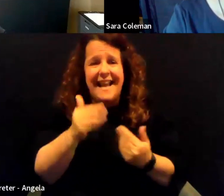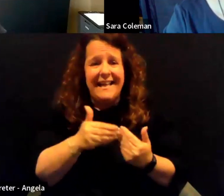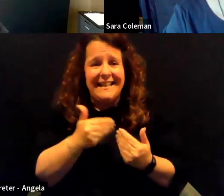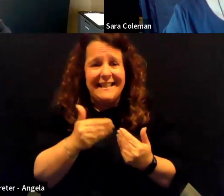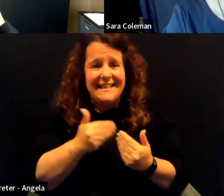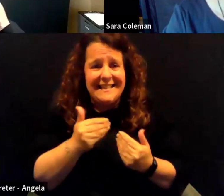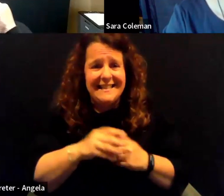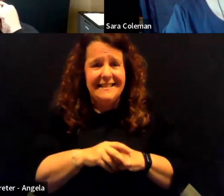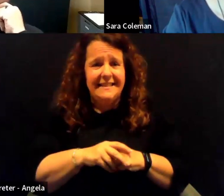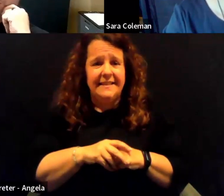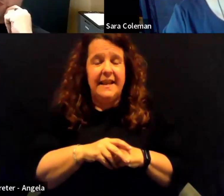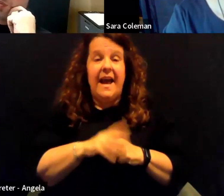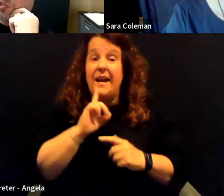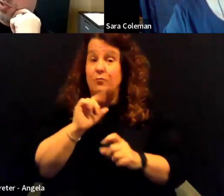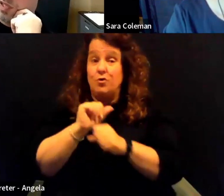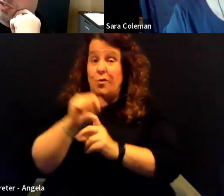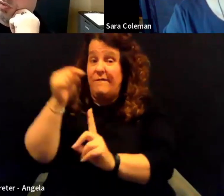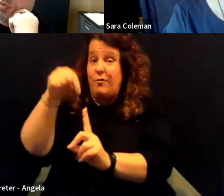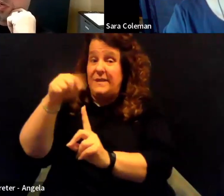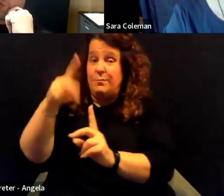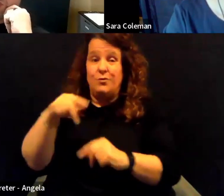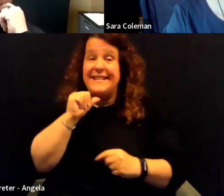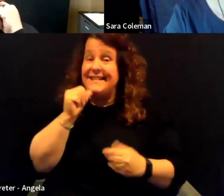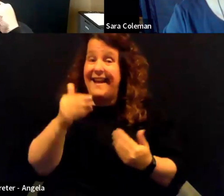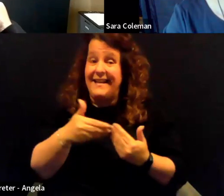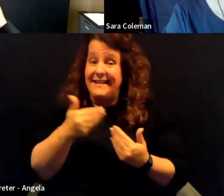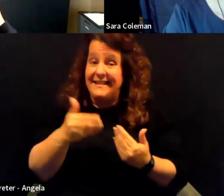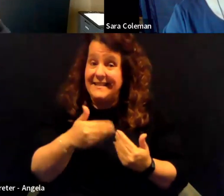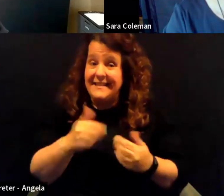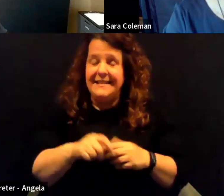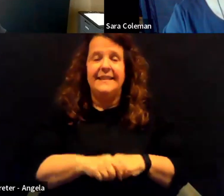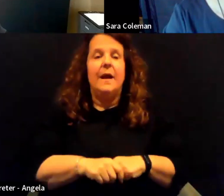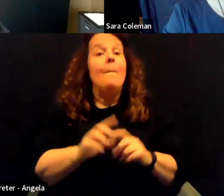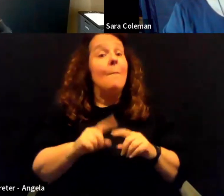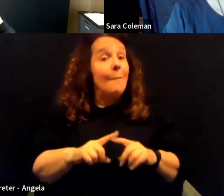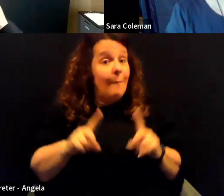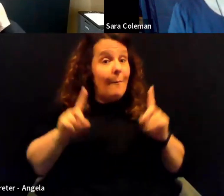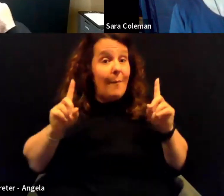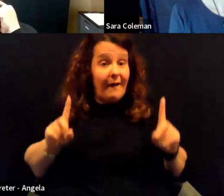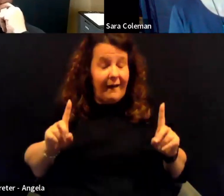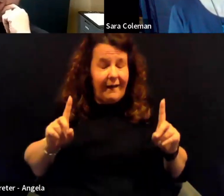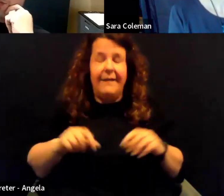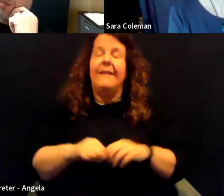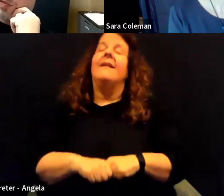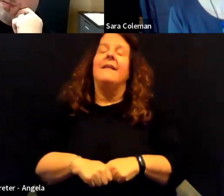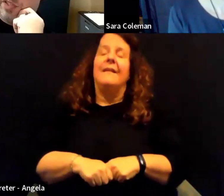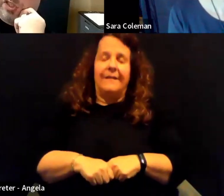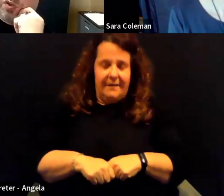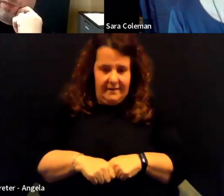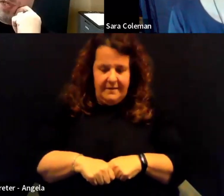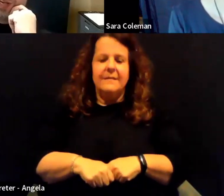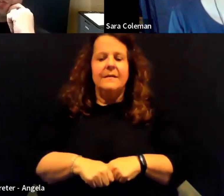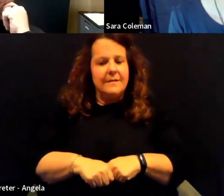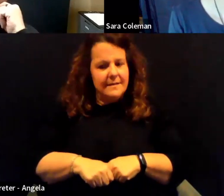for the individuals that I do know, but they have a level of determination to make it work